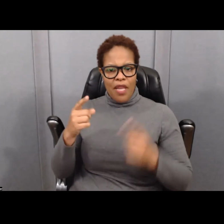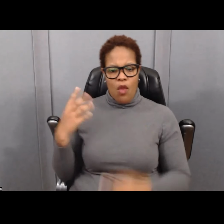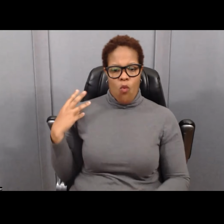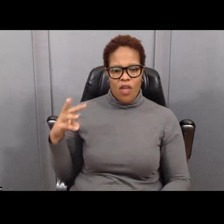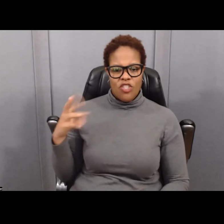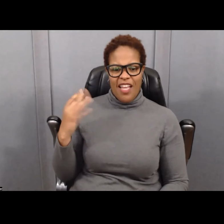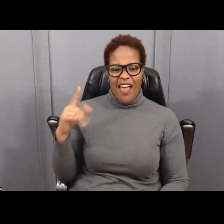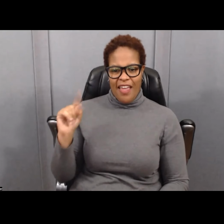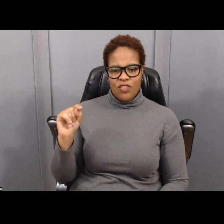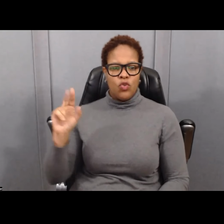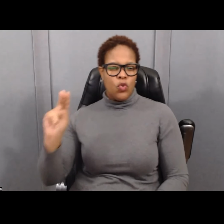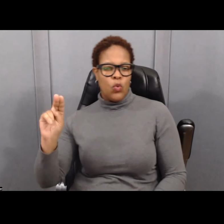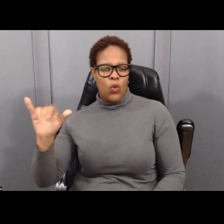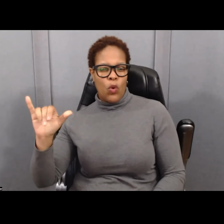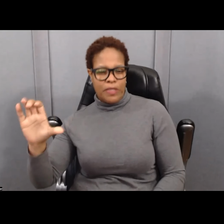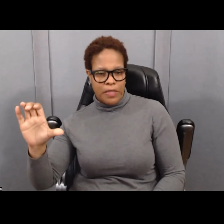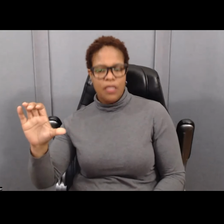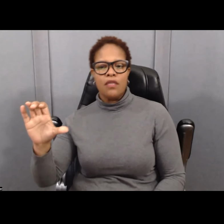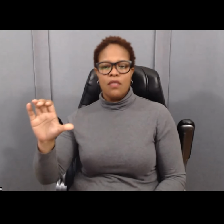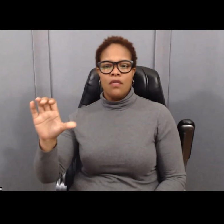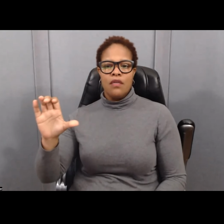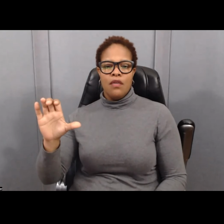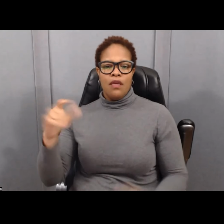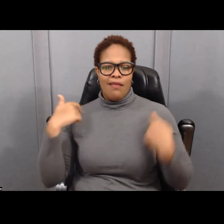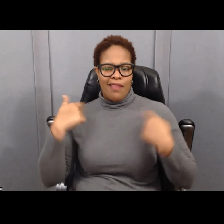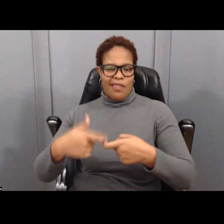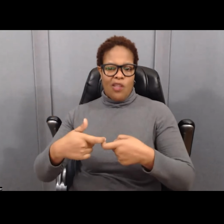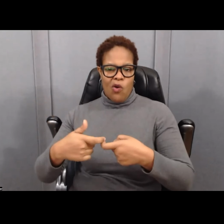which is a predominantly Latino, it's a Dominican neighborhood,